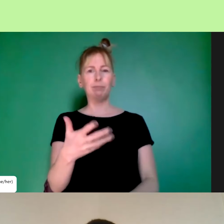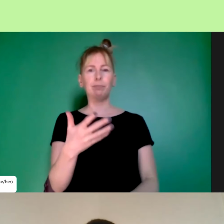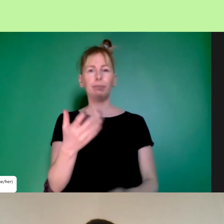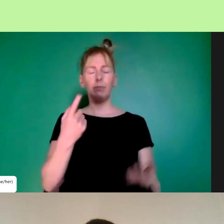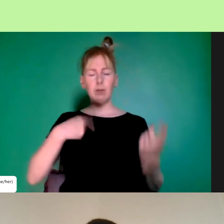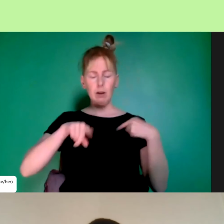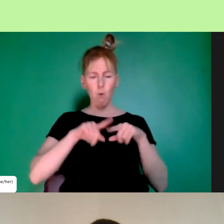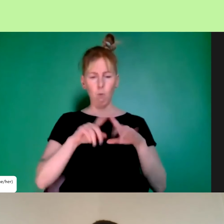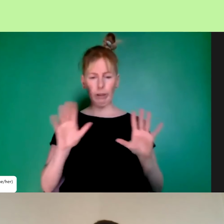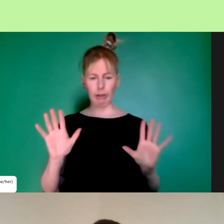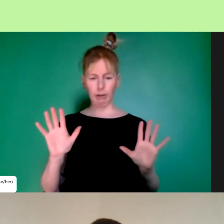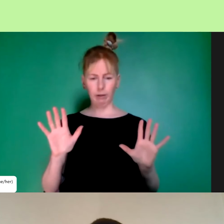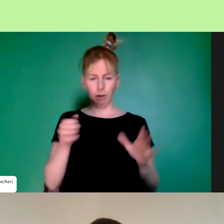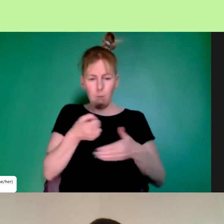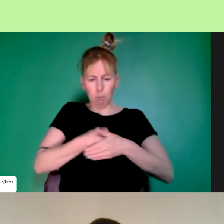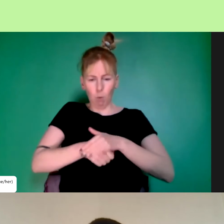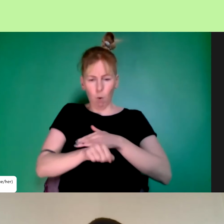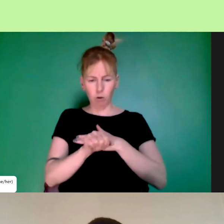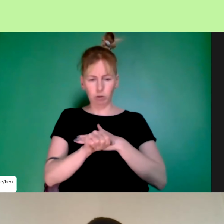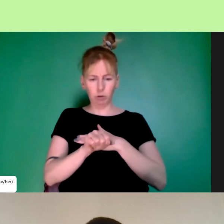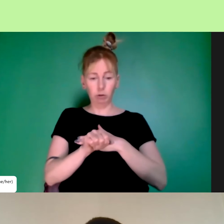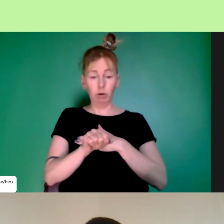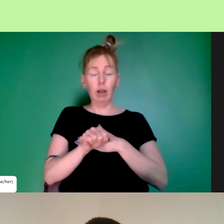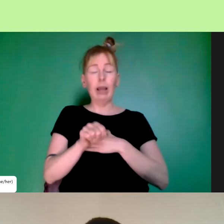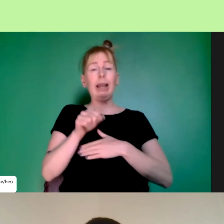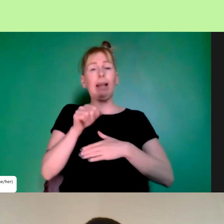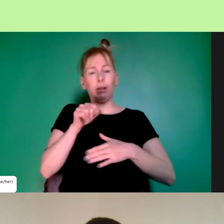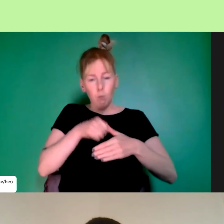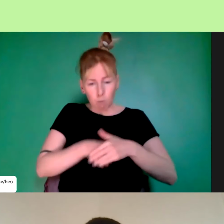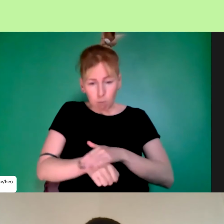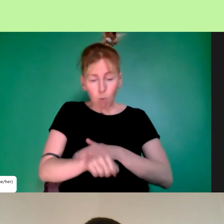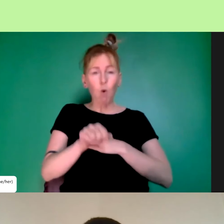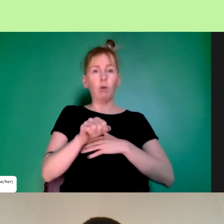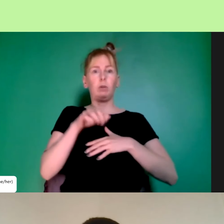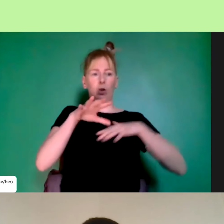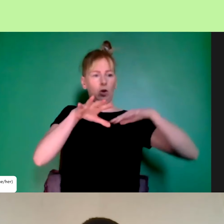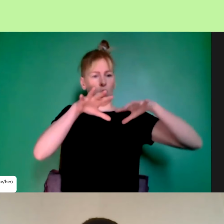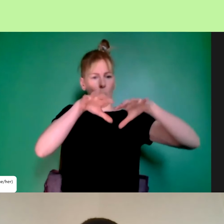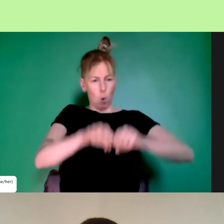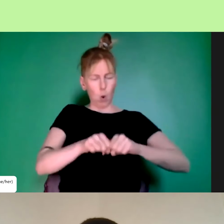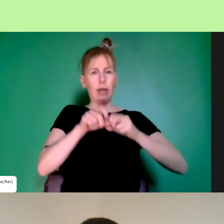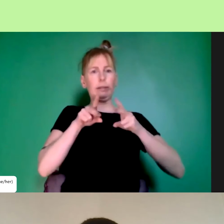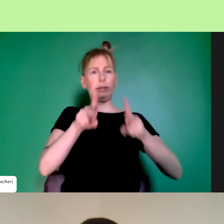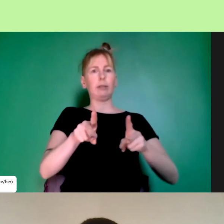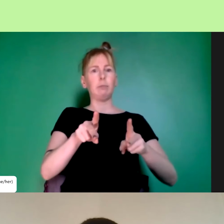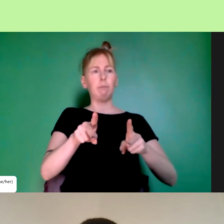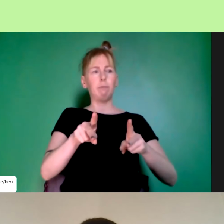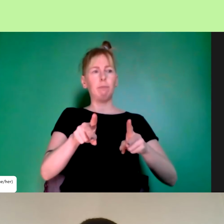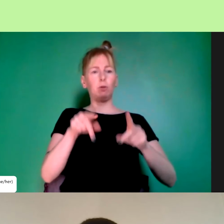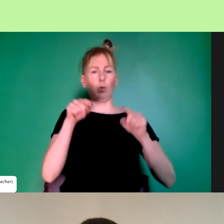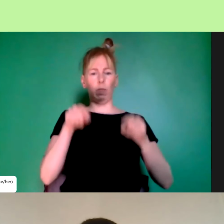into these colonial systems, you know, while we are still in our mother’s wombs already, we are functioning in this in these inherited systems.